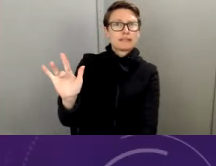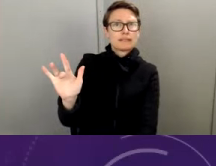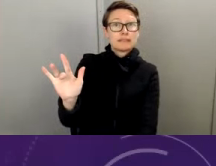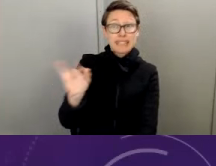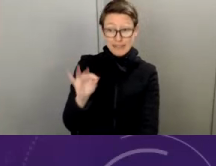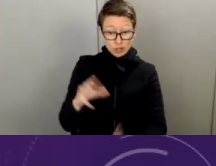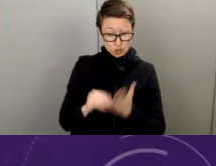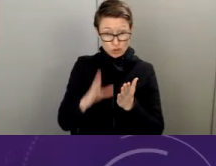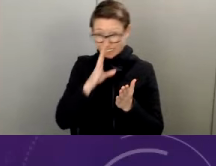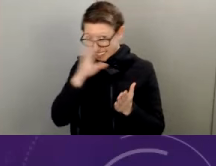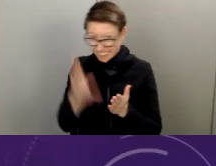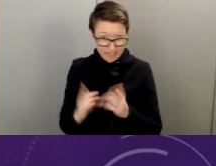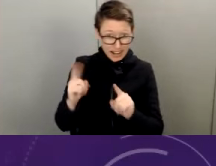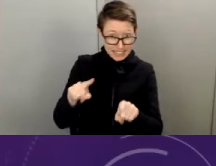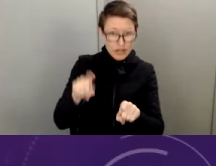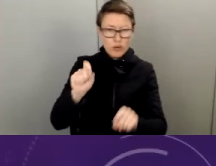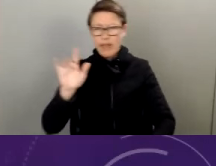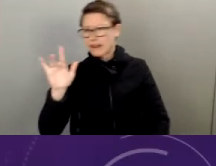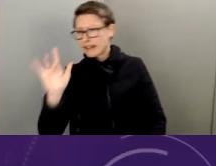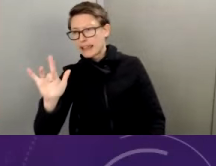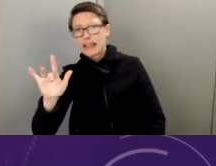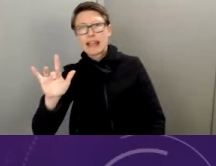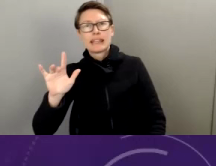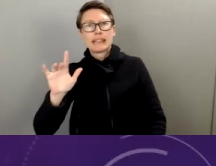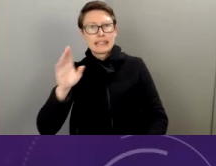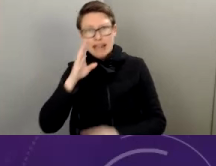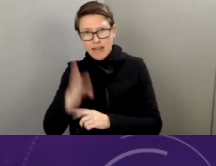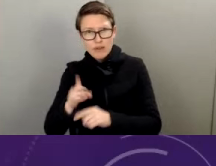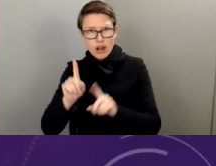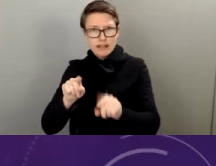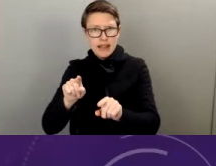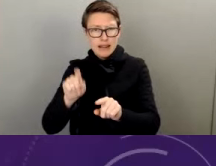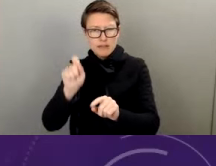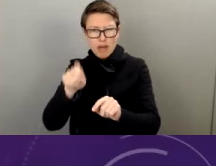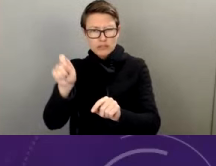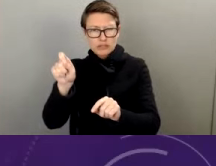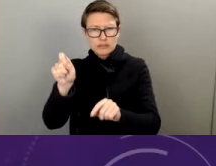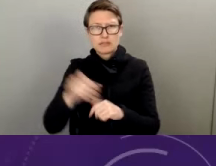You can click on the never attended checkbox. If you do need to do some late instructor